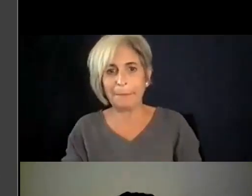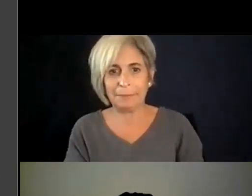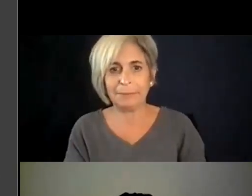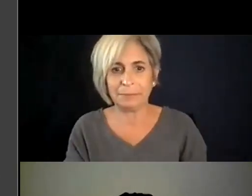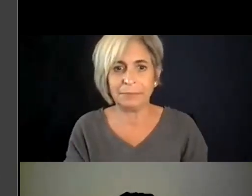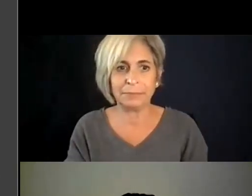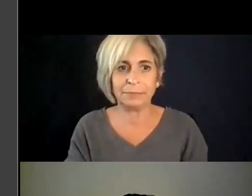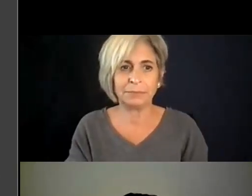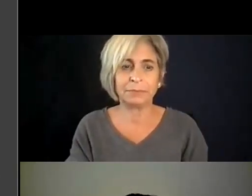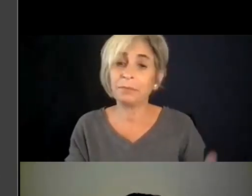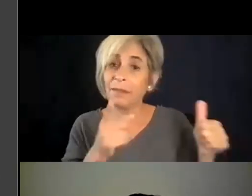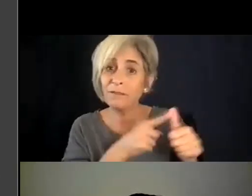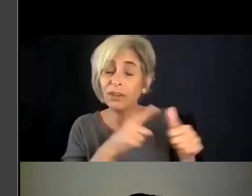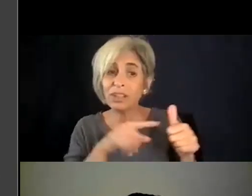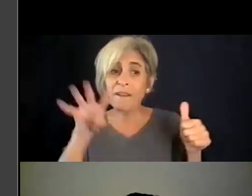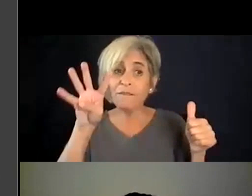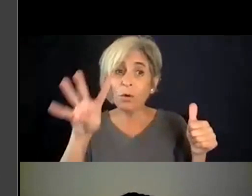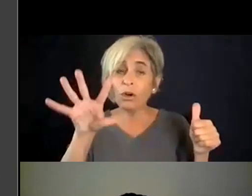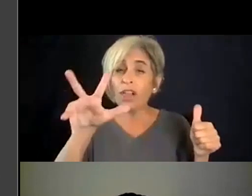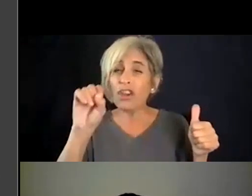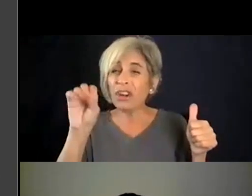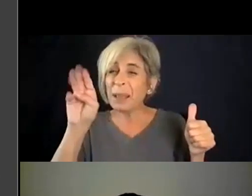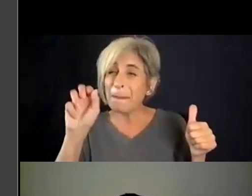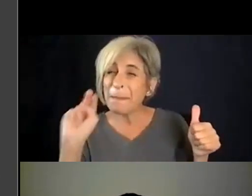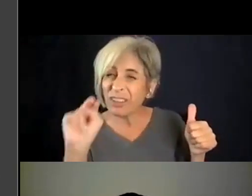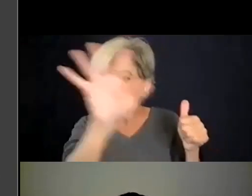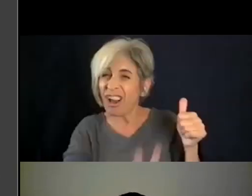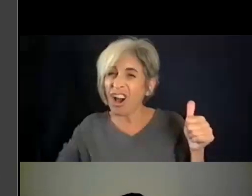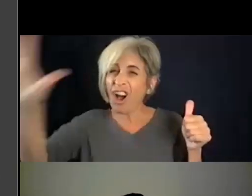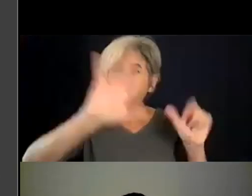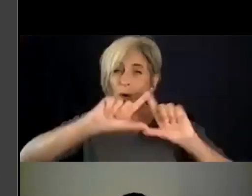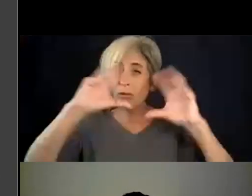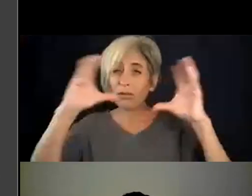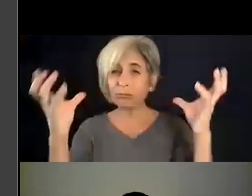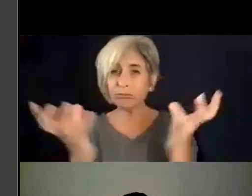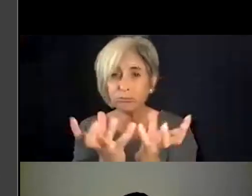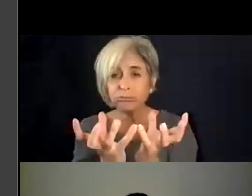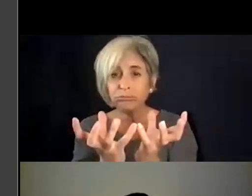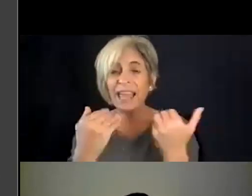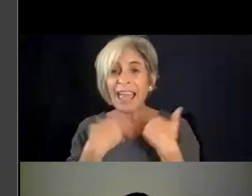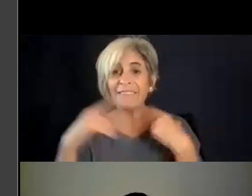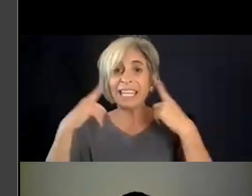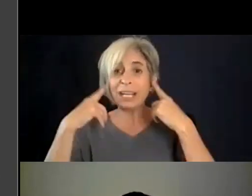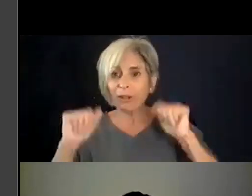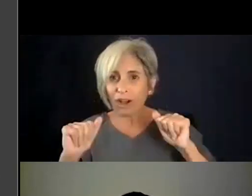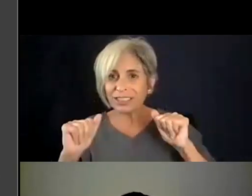430 million people across the globe have disability hearing loss that requires rehabilitation services.